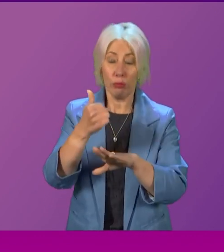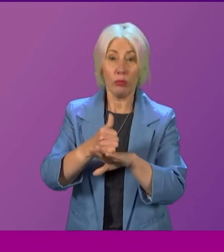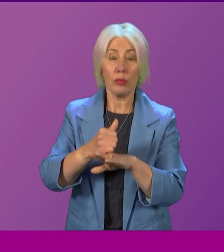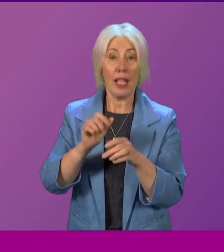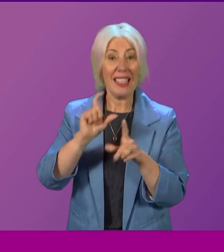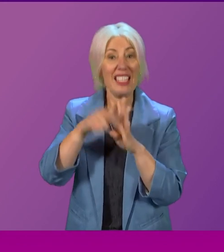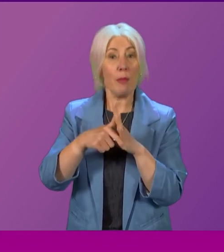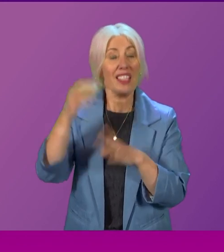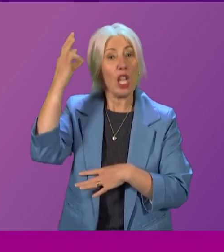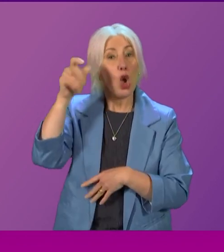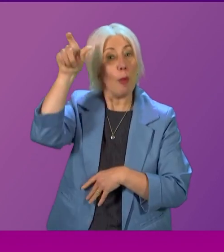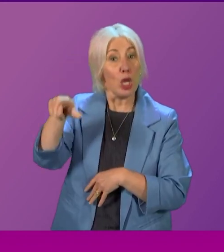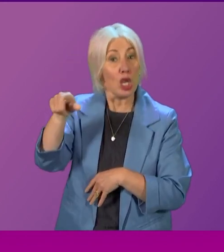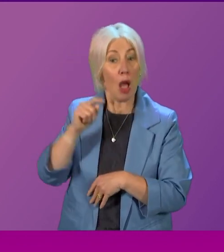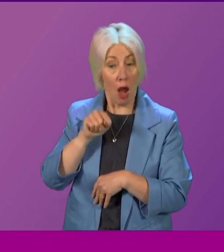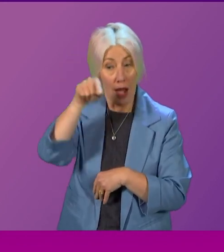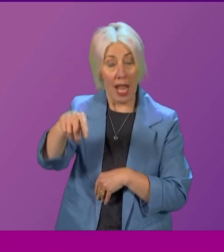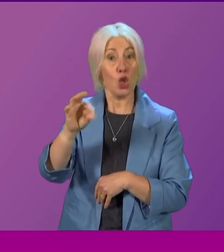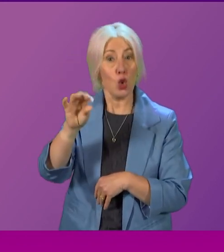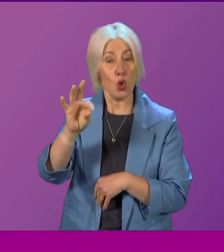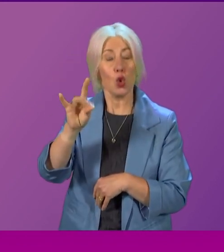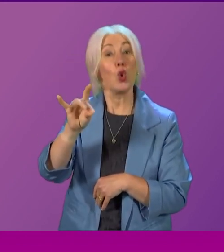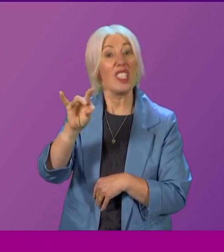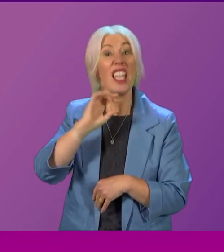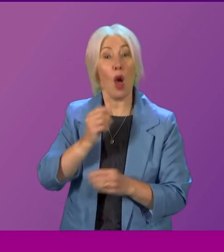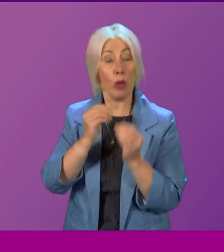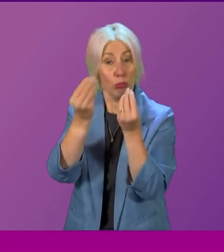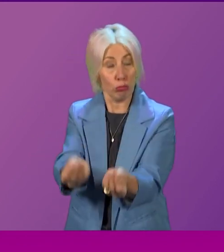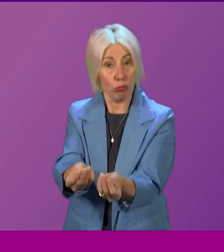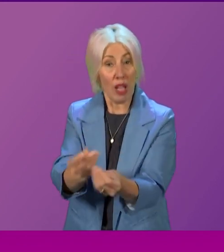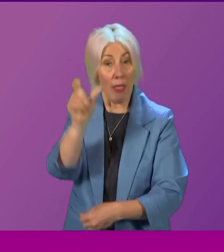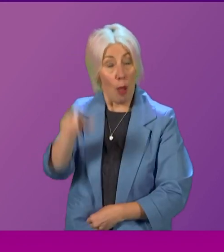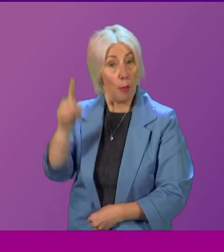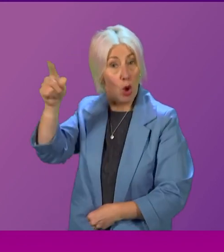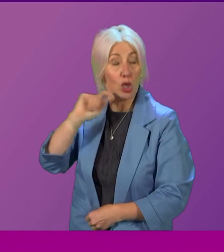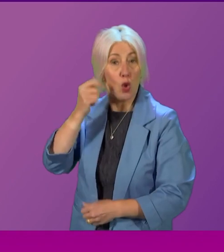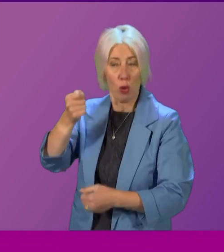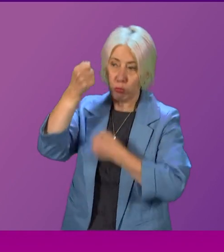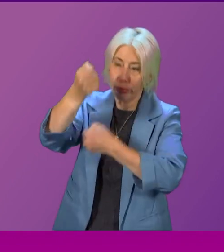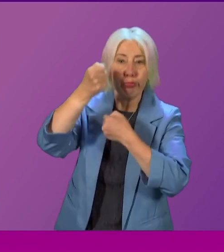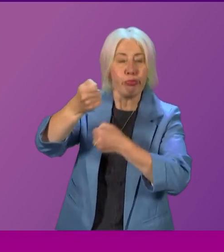for Scotland—an individual who will act as a champion for the disabled community and